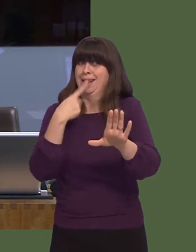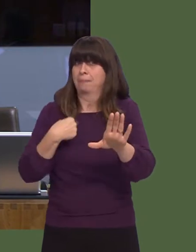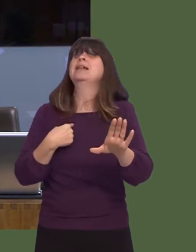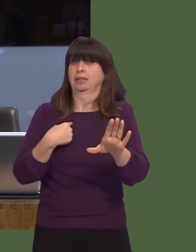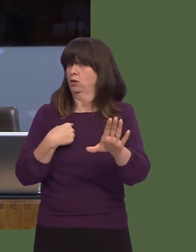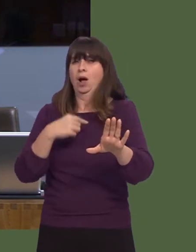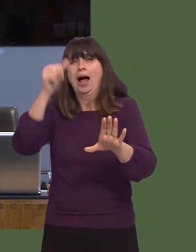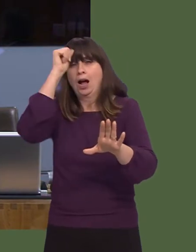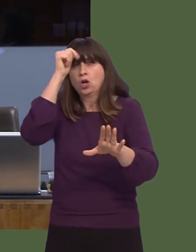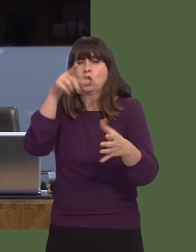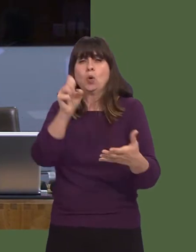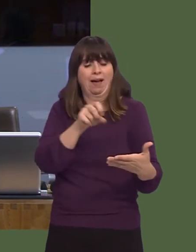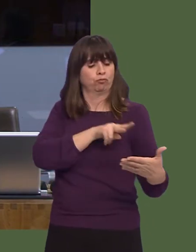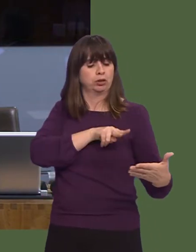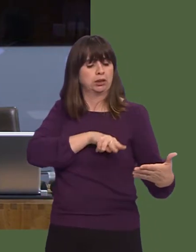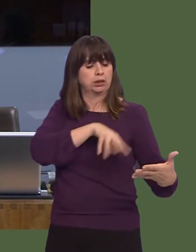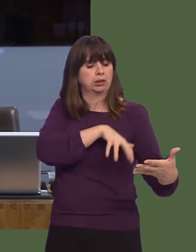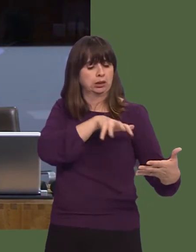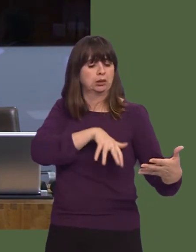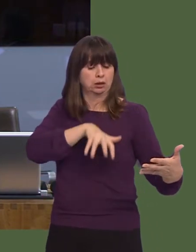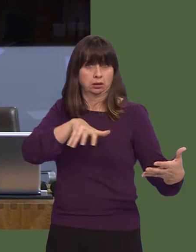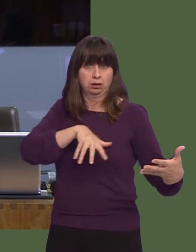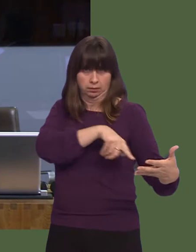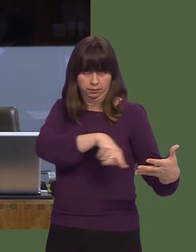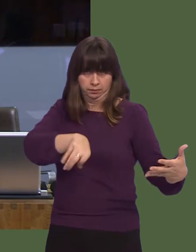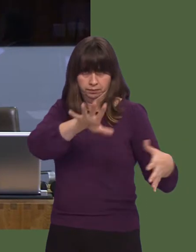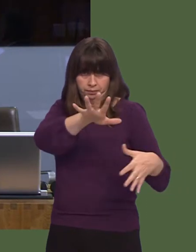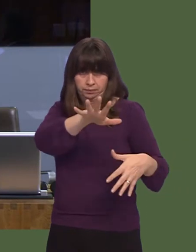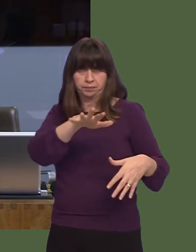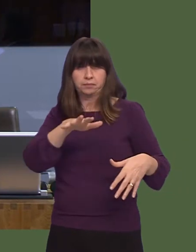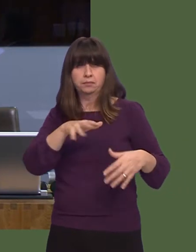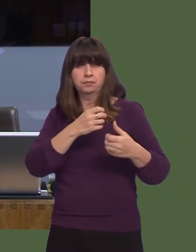you've got the written notes in front of you, but I think most people would remember if